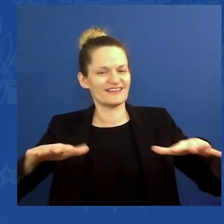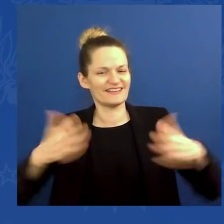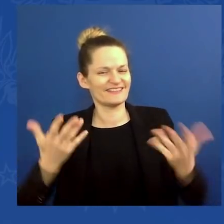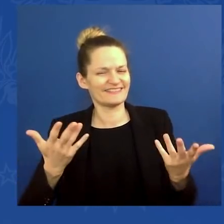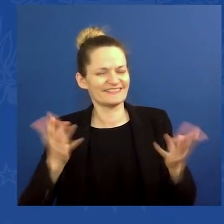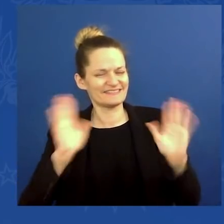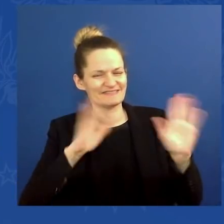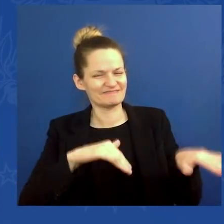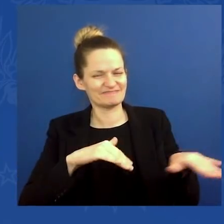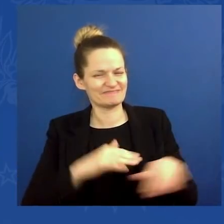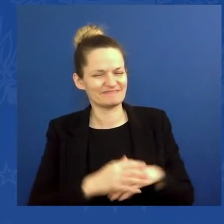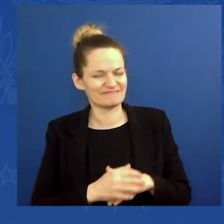Speaker Pelosi: Reverend O'Connor.